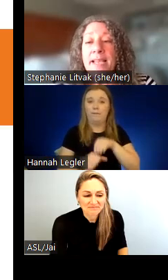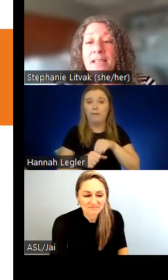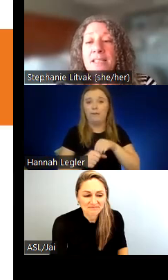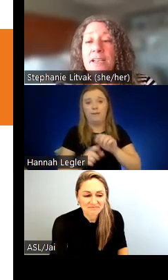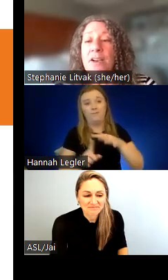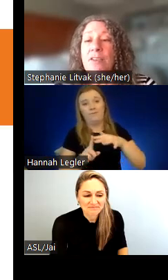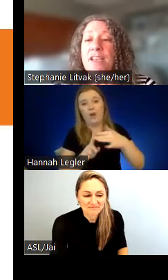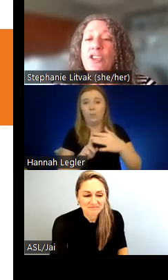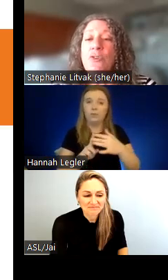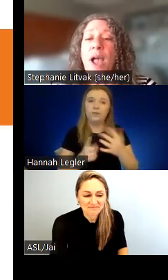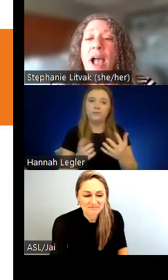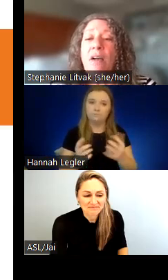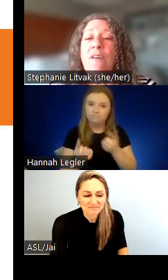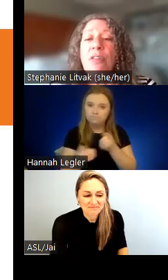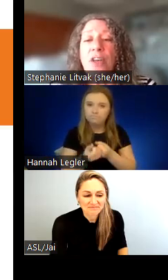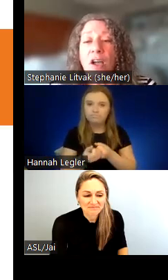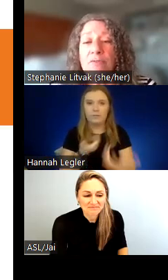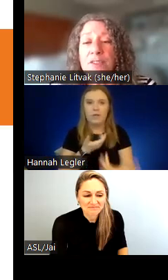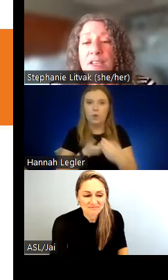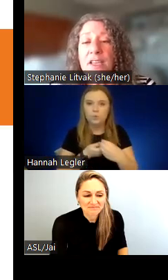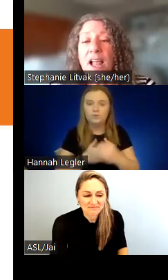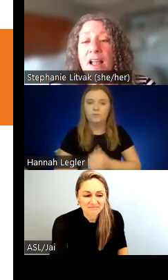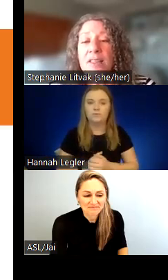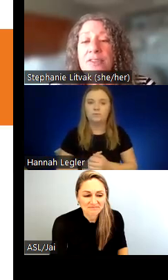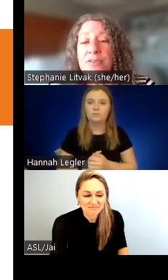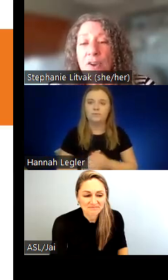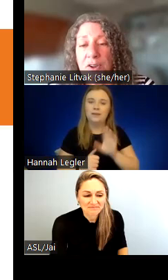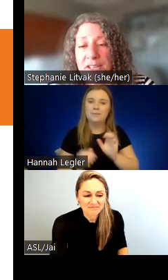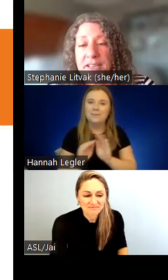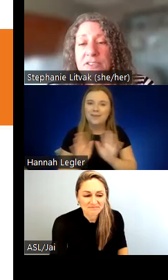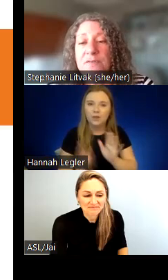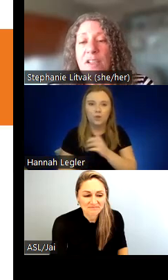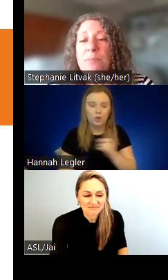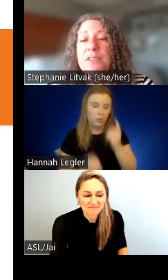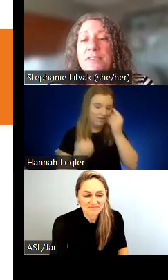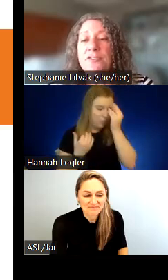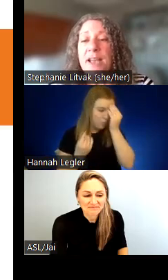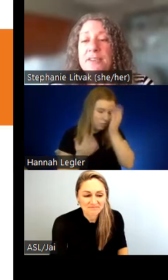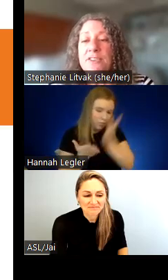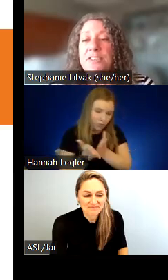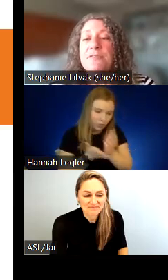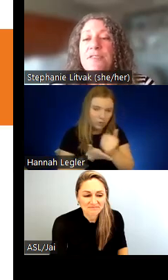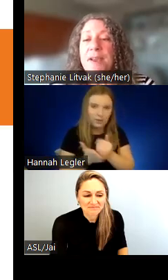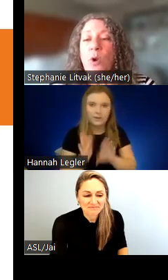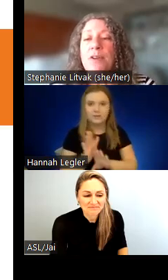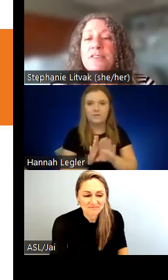Make it clear that you have thoughtfully and thoroughly developed these strategies, frameworks,